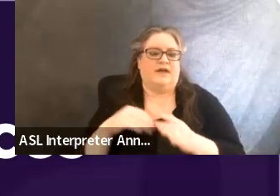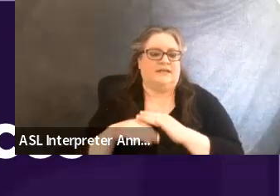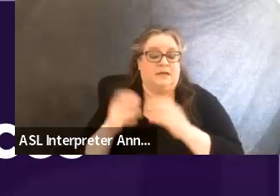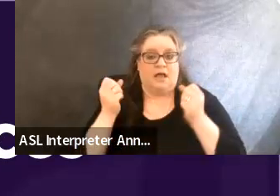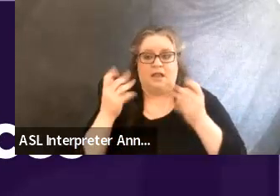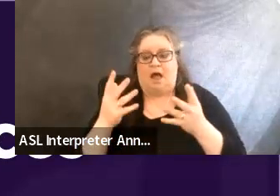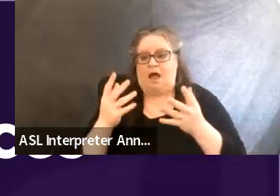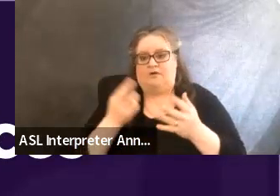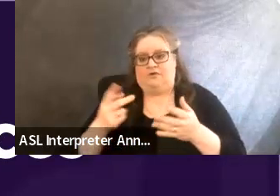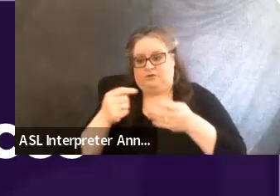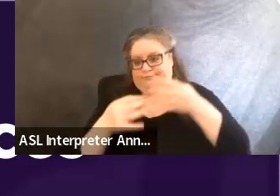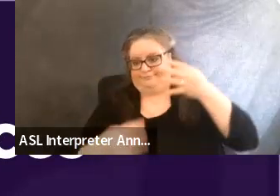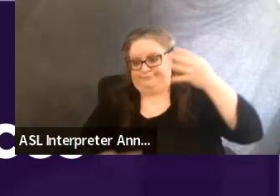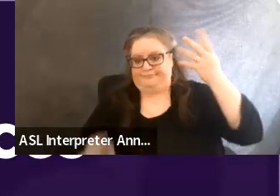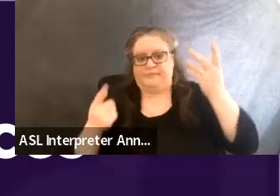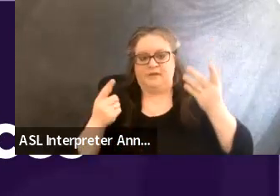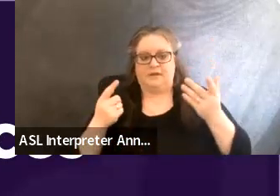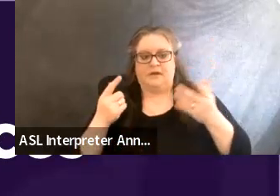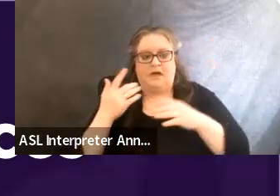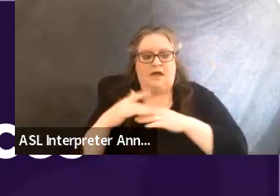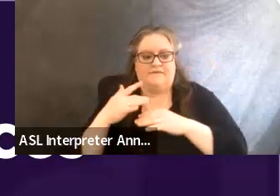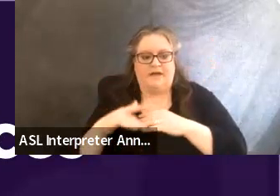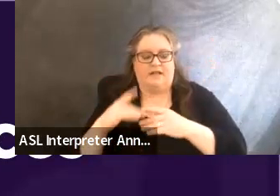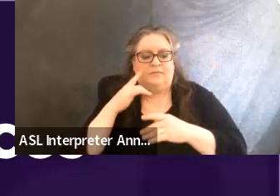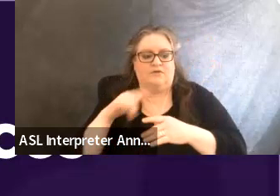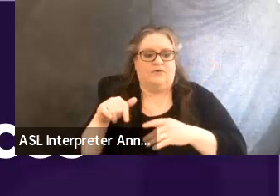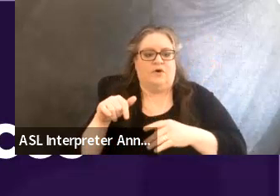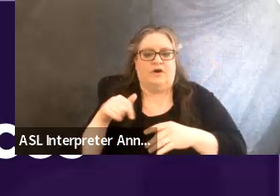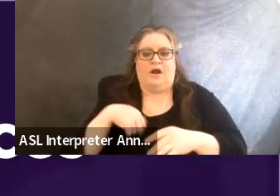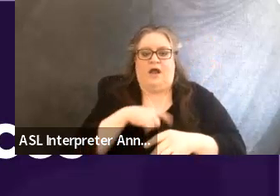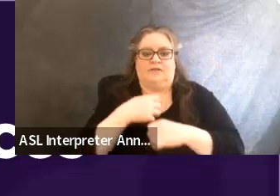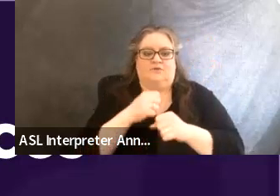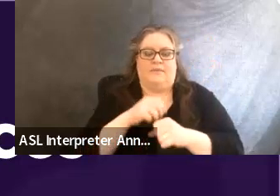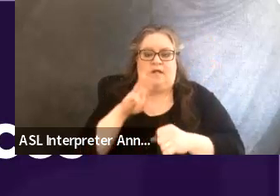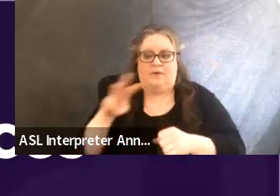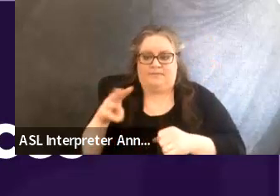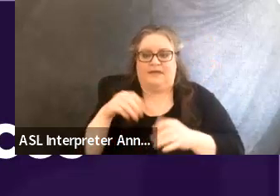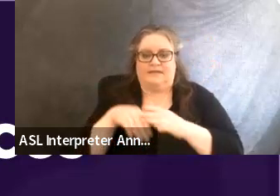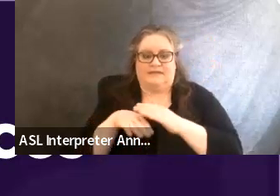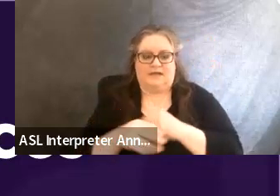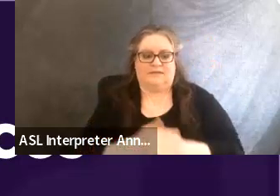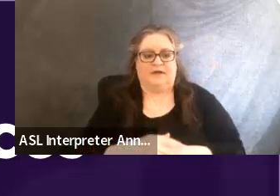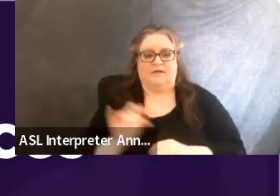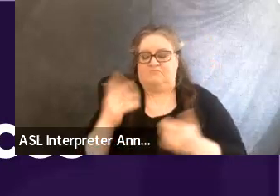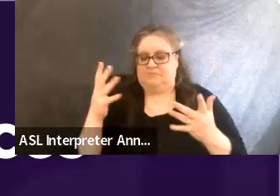available for us to make websites accessible and as I already mentioned earlier,